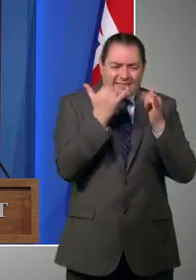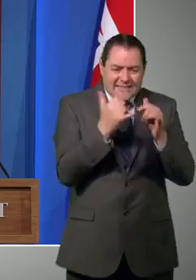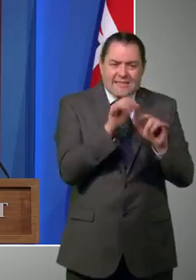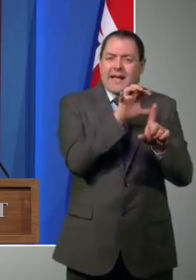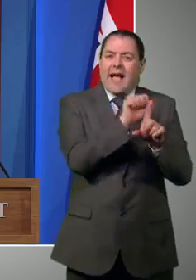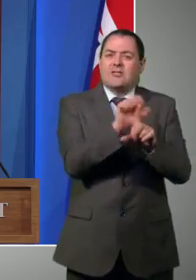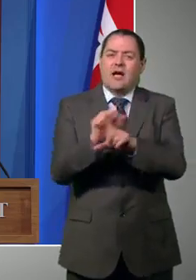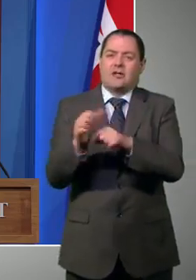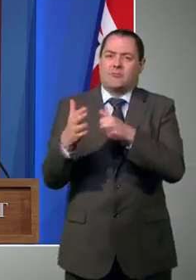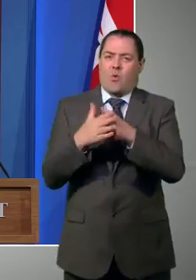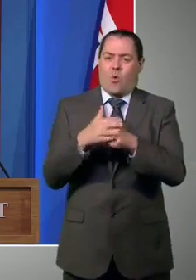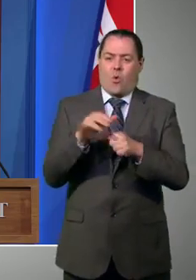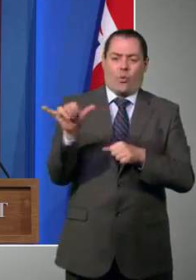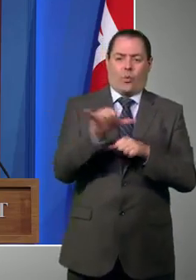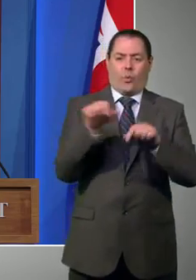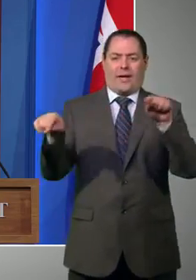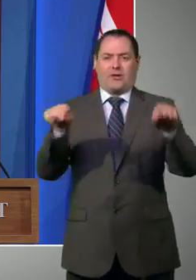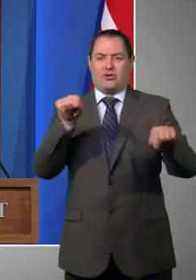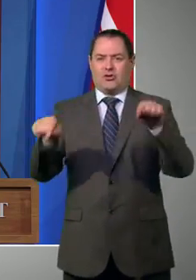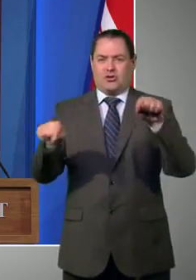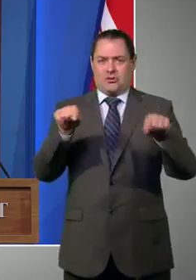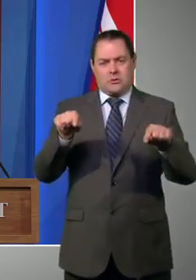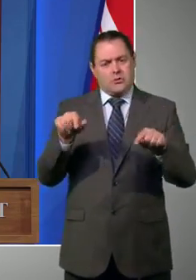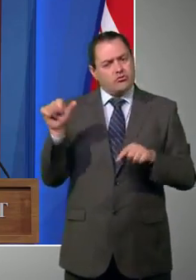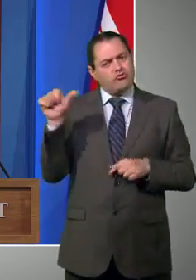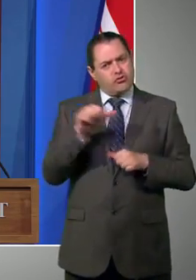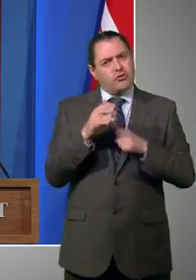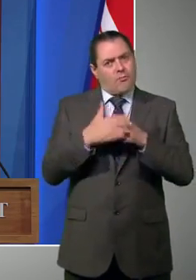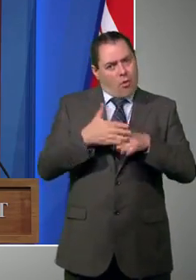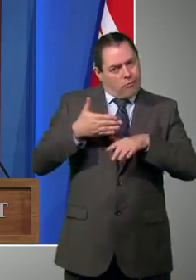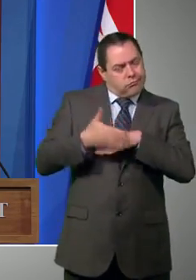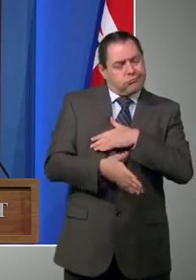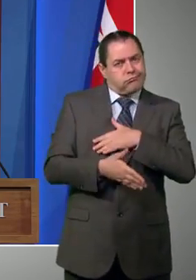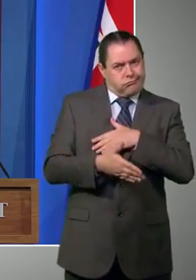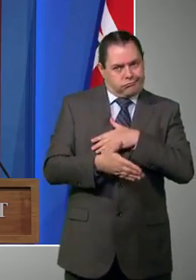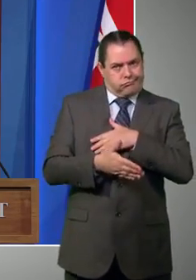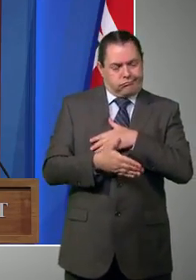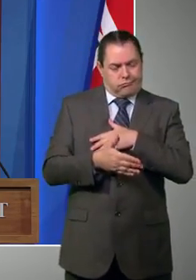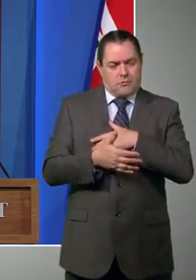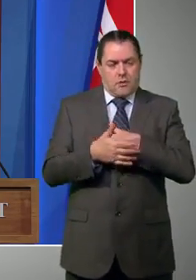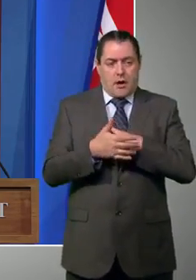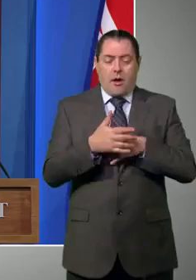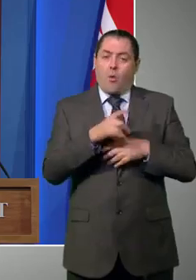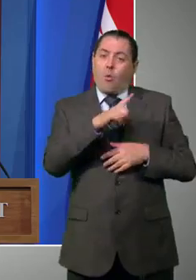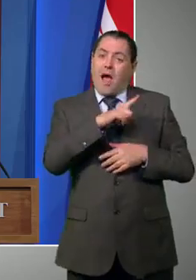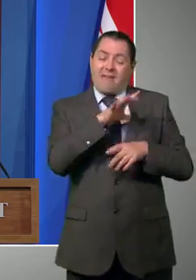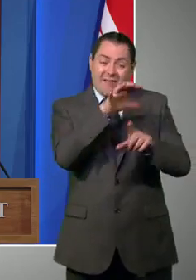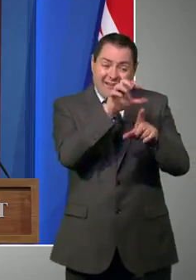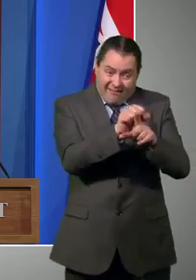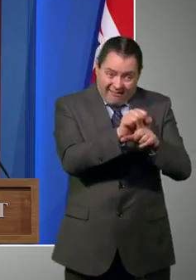because we are actively quite rightly detecting them and then challenging these chains of transmission so really